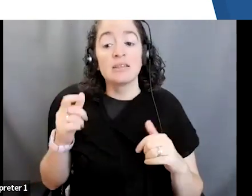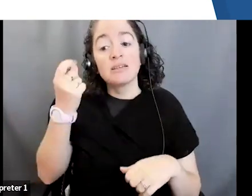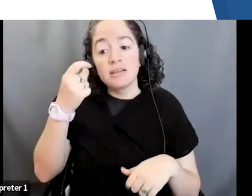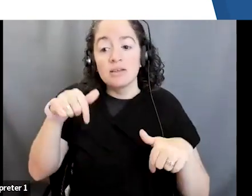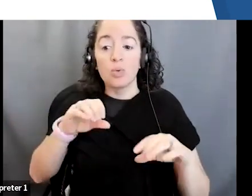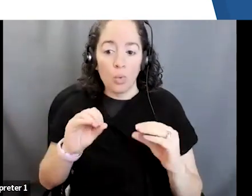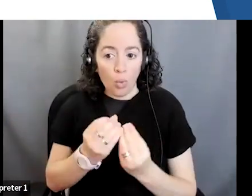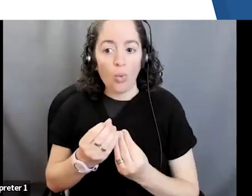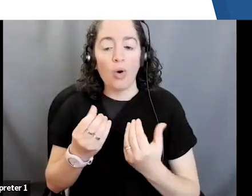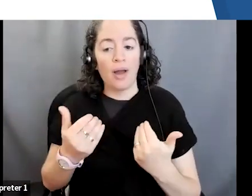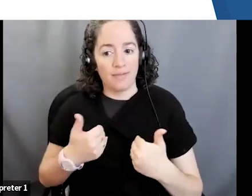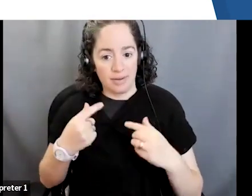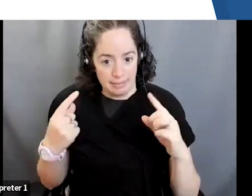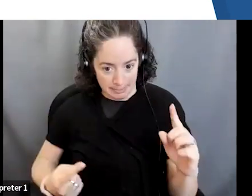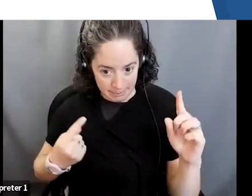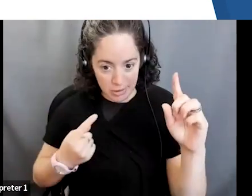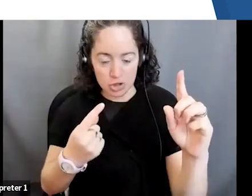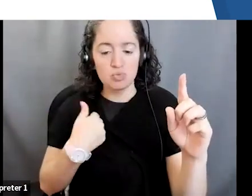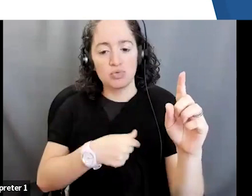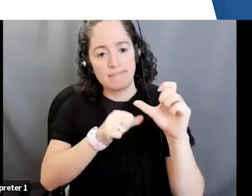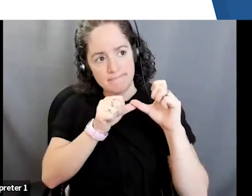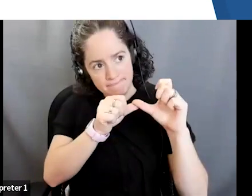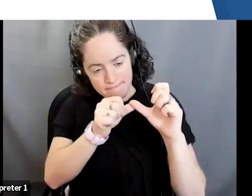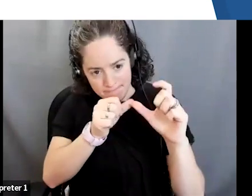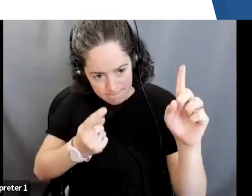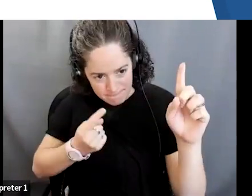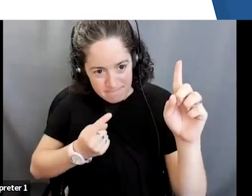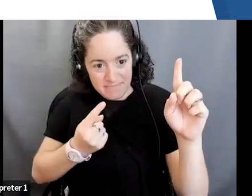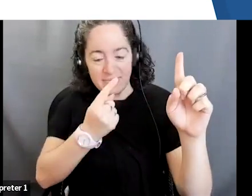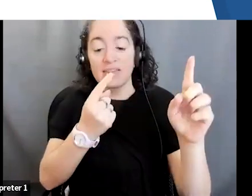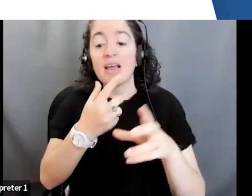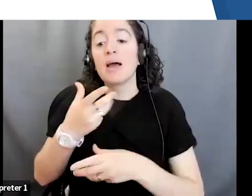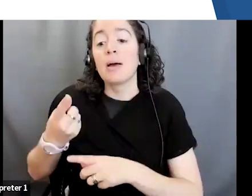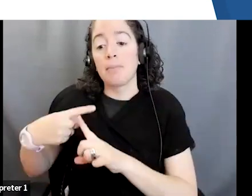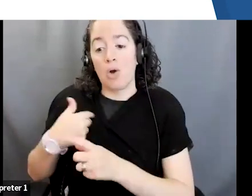and a corporate member of the IAAP. We are focused on WordPress accessibility.